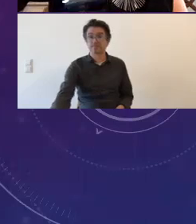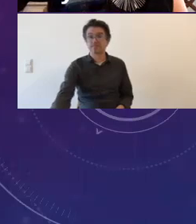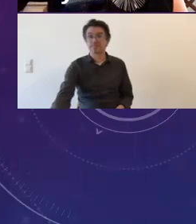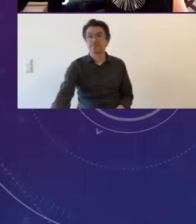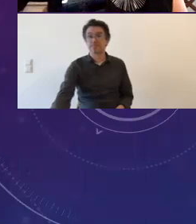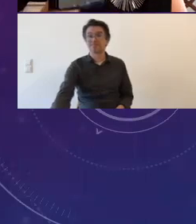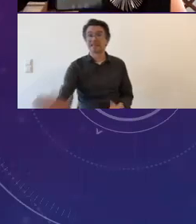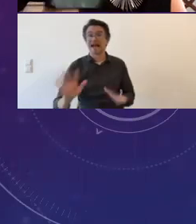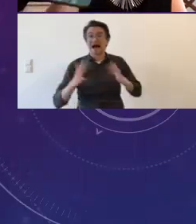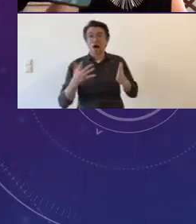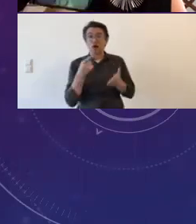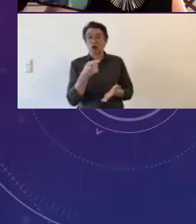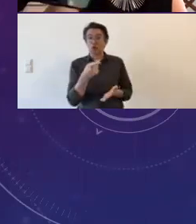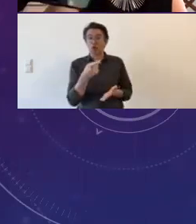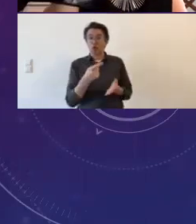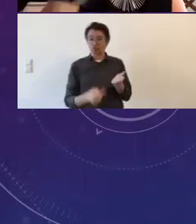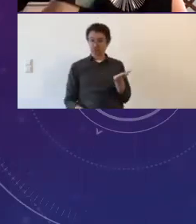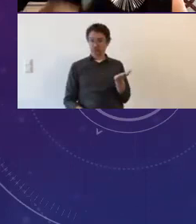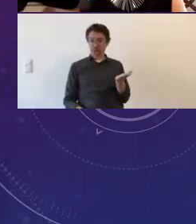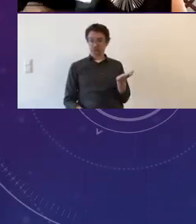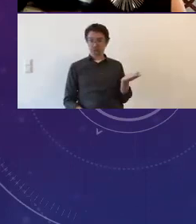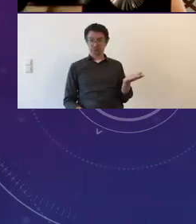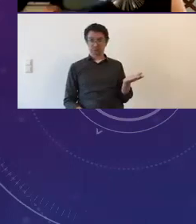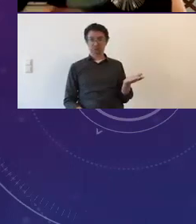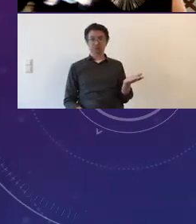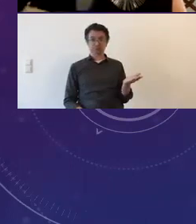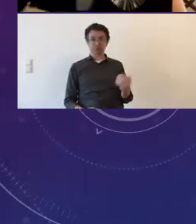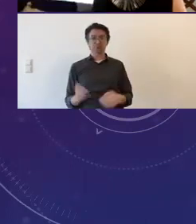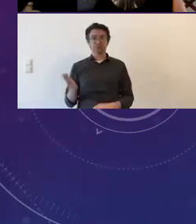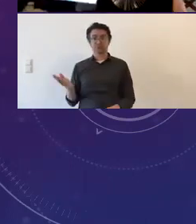if you really want to get someone's attention you can shake it up and then